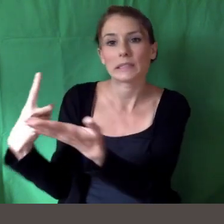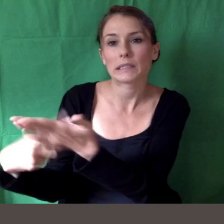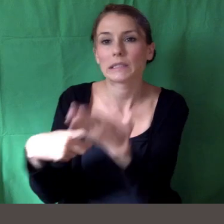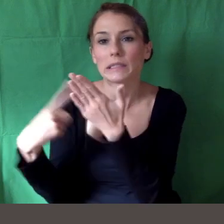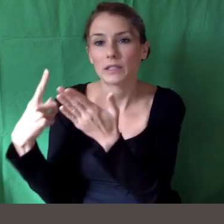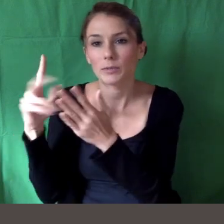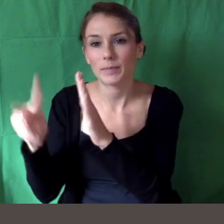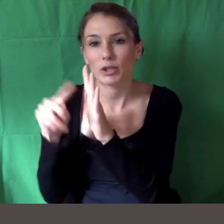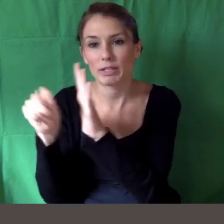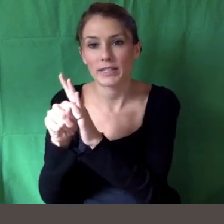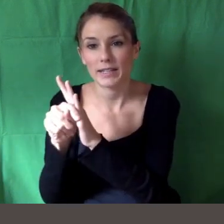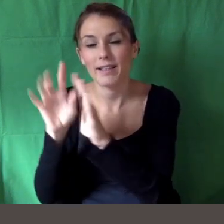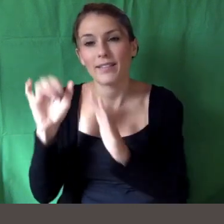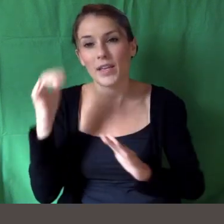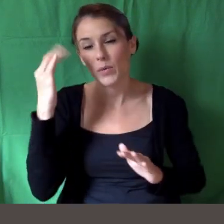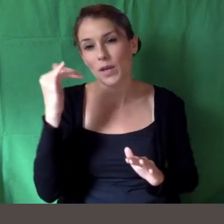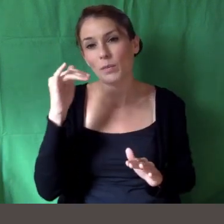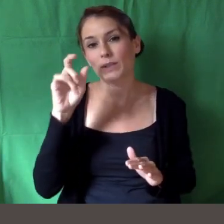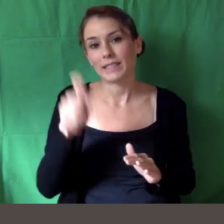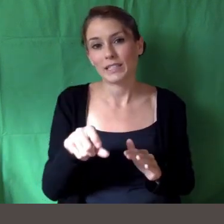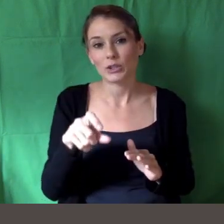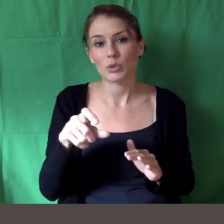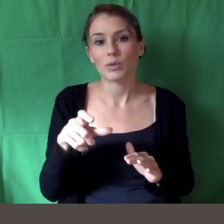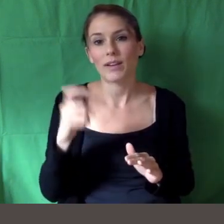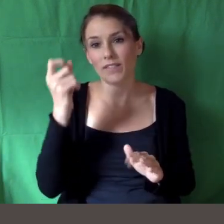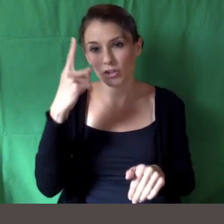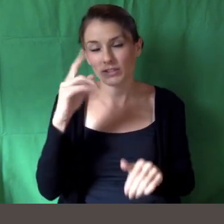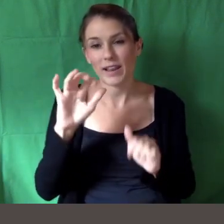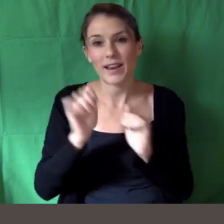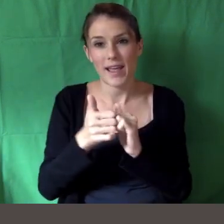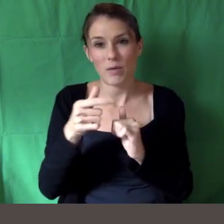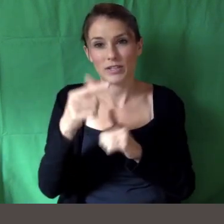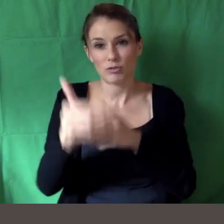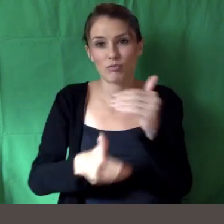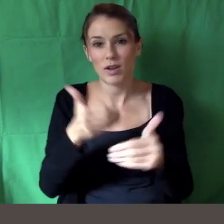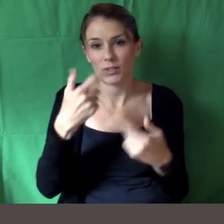And that's why you need to understand about how this whole thing work.